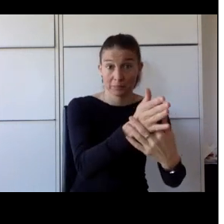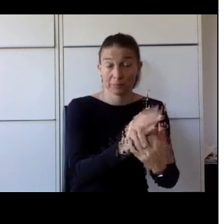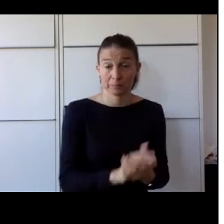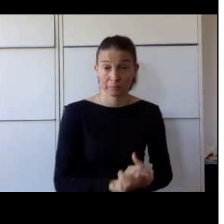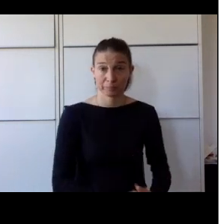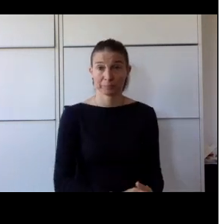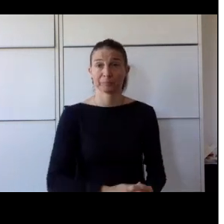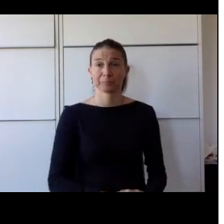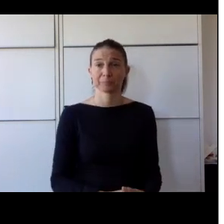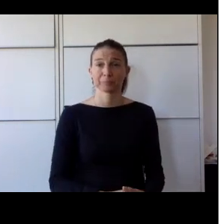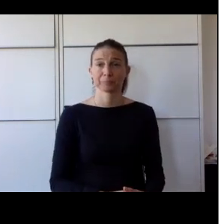Next.